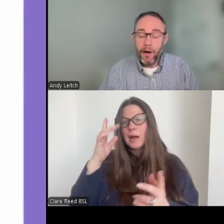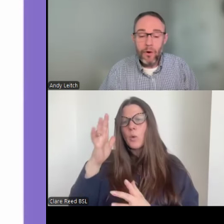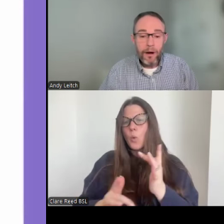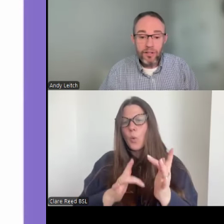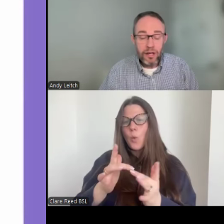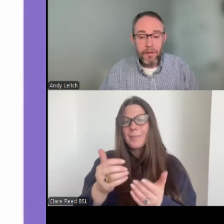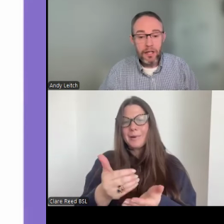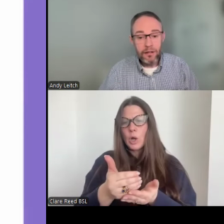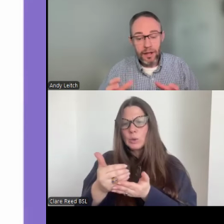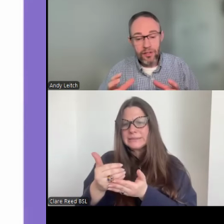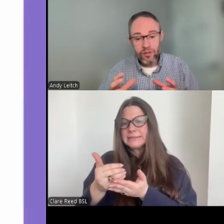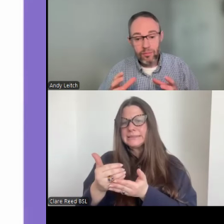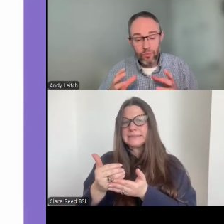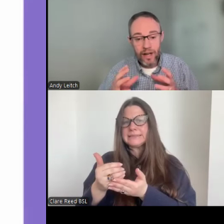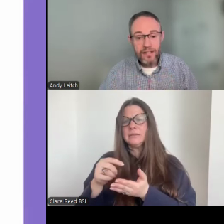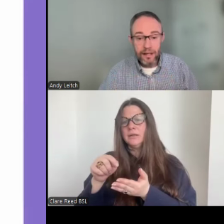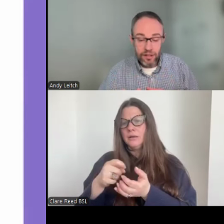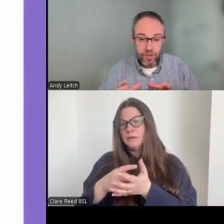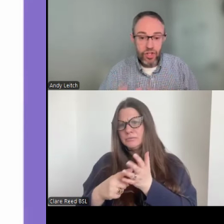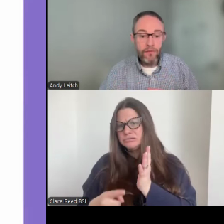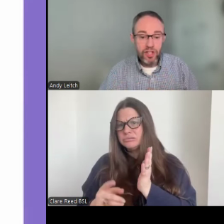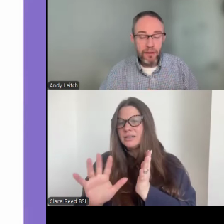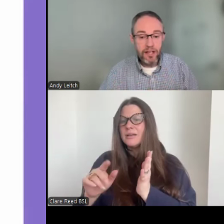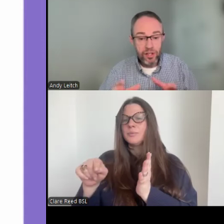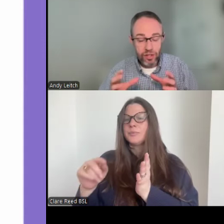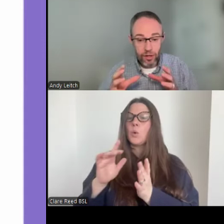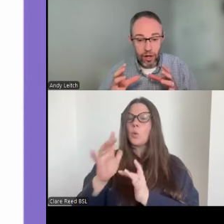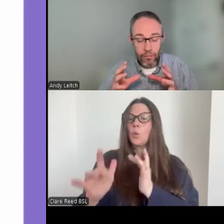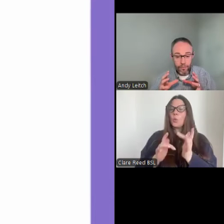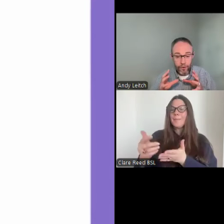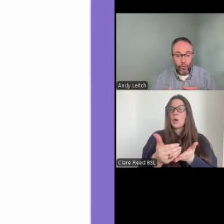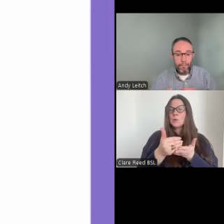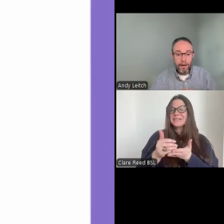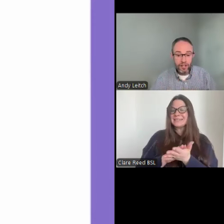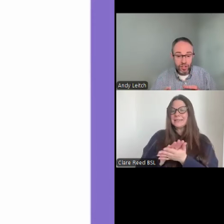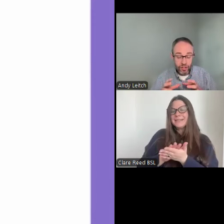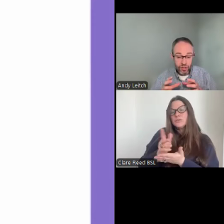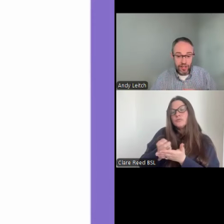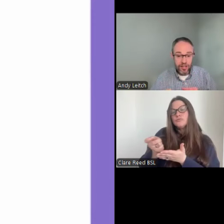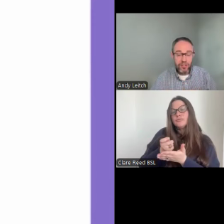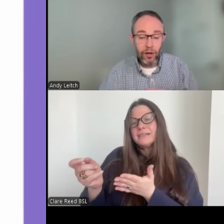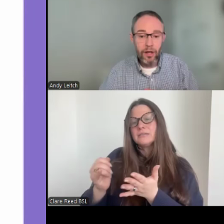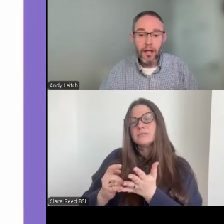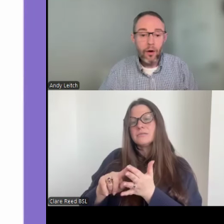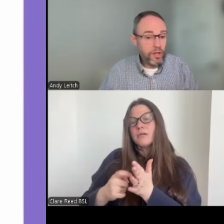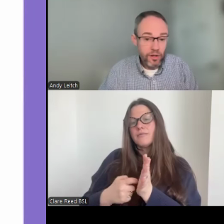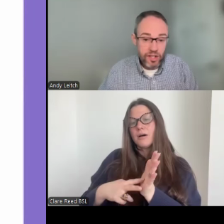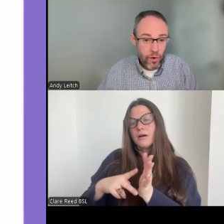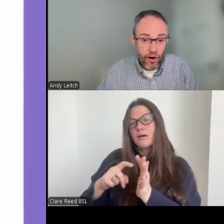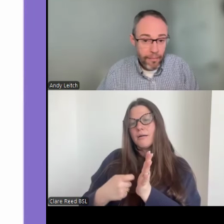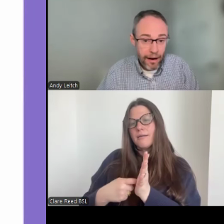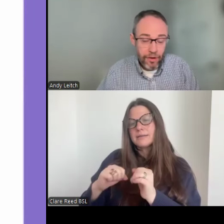By web hosting I mean that's renting some service-based for your webpage to exist on. We don't need to worry about